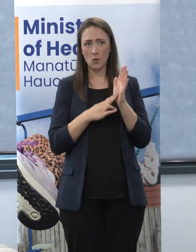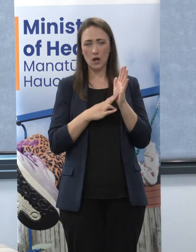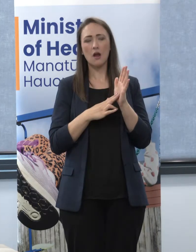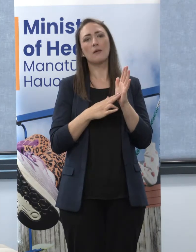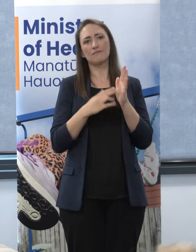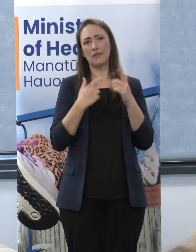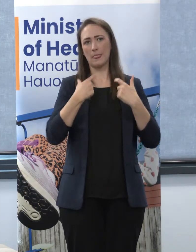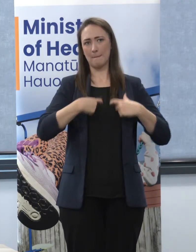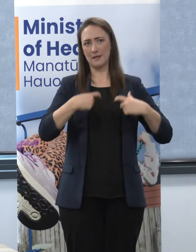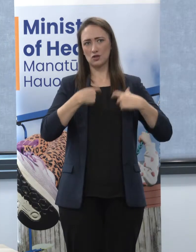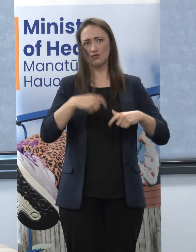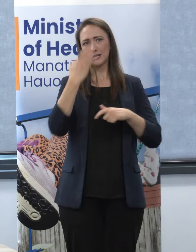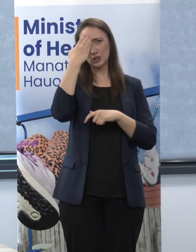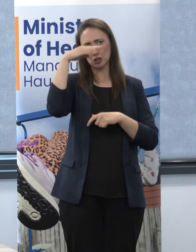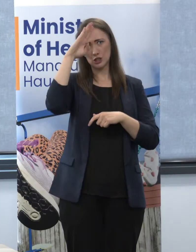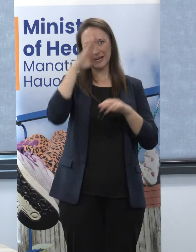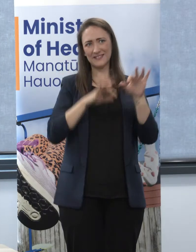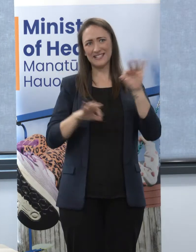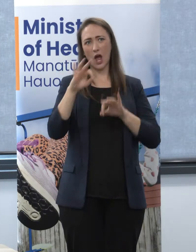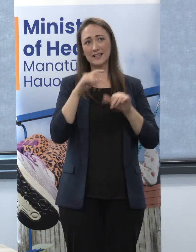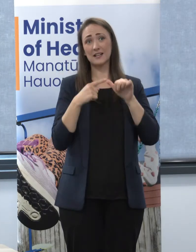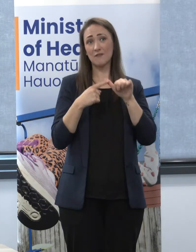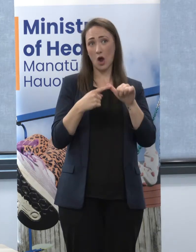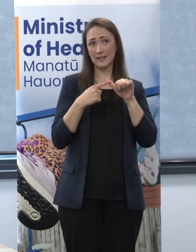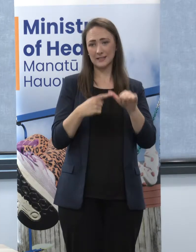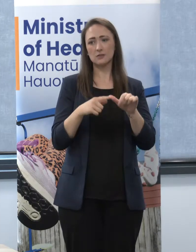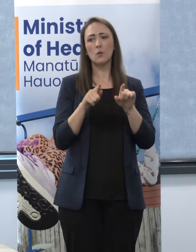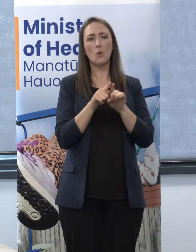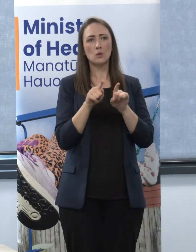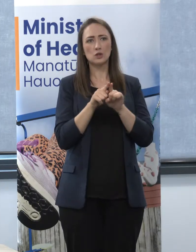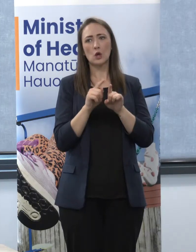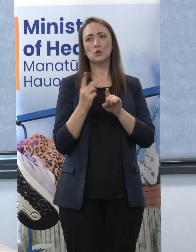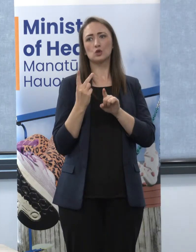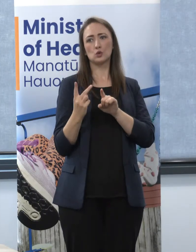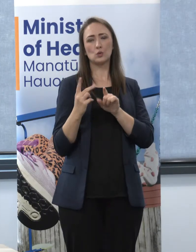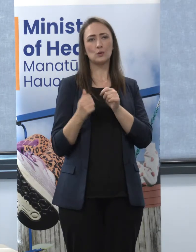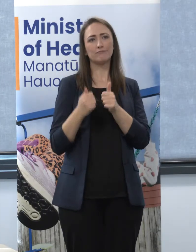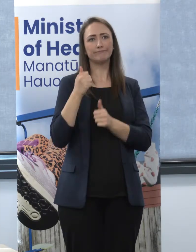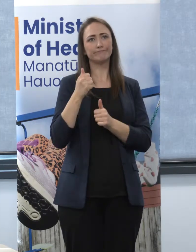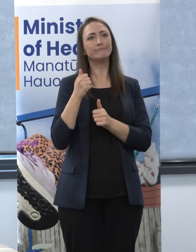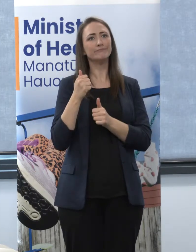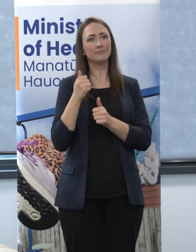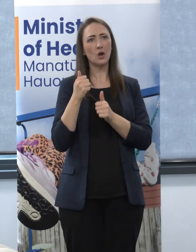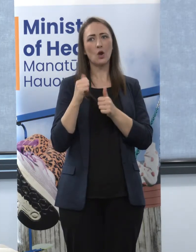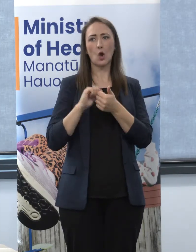My name is Ian Town, these ministries are Chief Science Advisor, and I'm delighted to be joined by 2 of our key